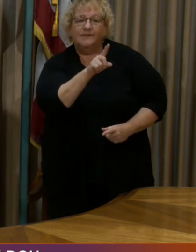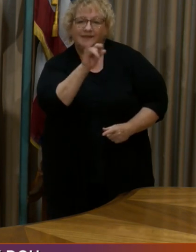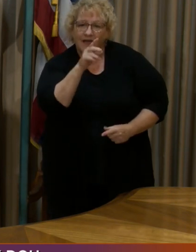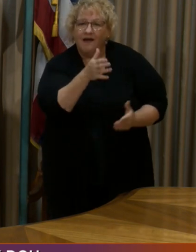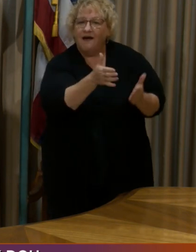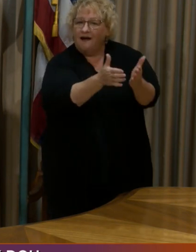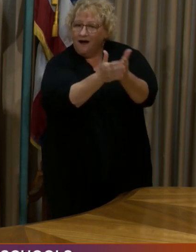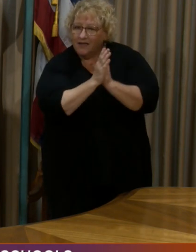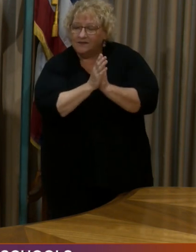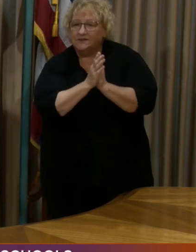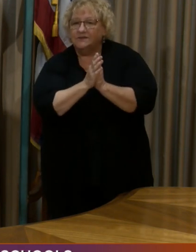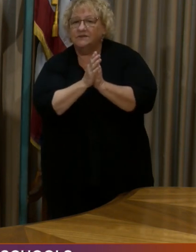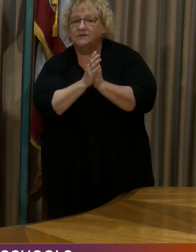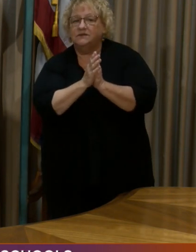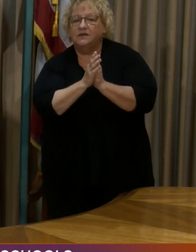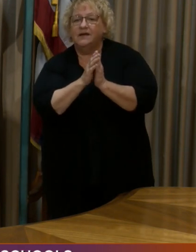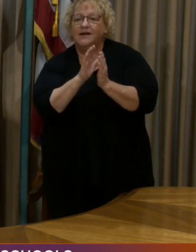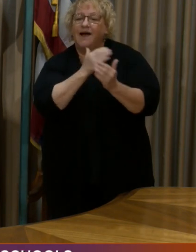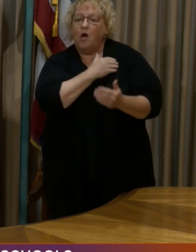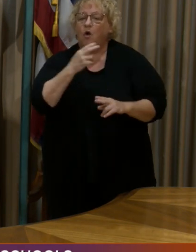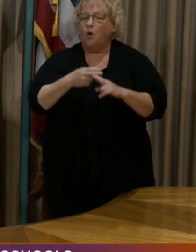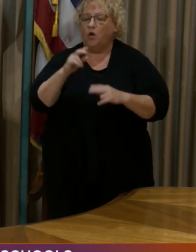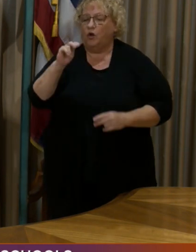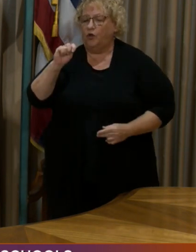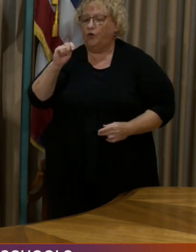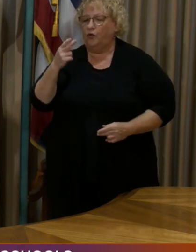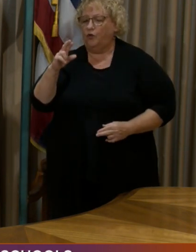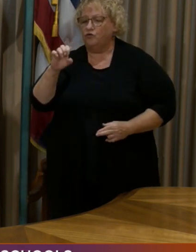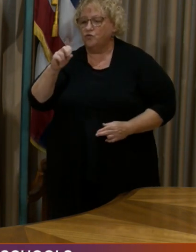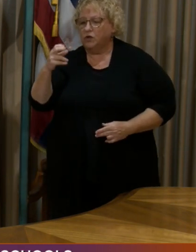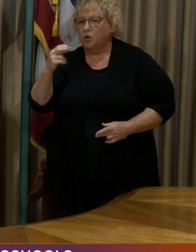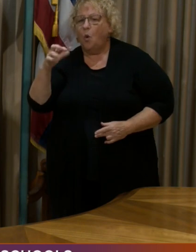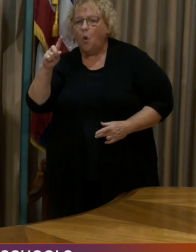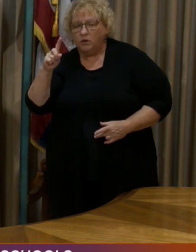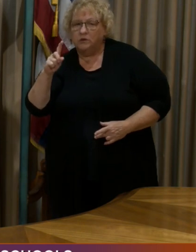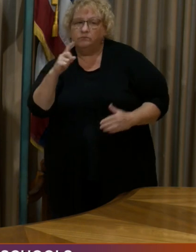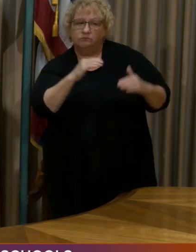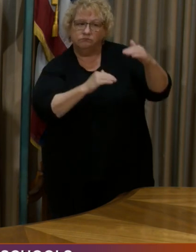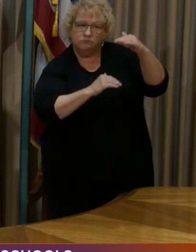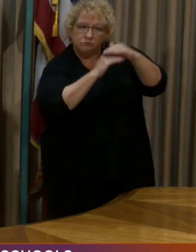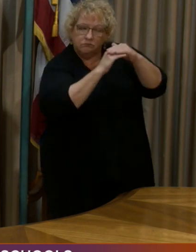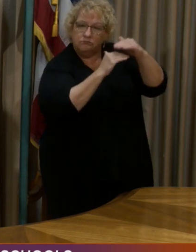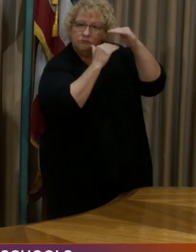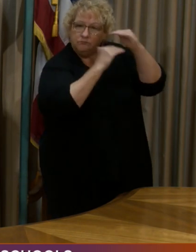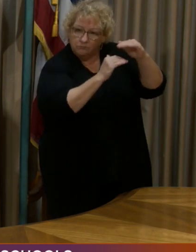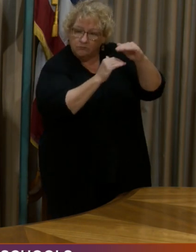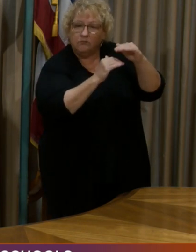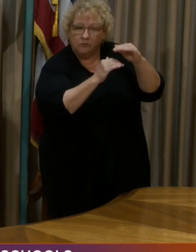ALL OF OUR UNIONS EMPLOYEE GROUPS WERE STAFF MEMBERS HAVE BEEN ASKING FOR THESE THRESHOLDS